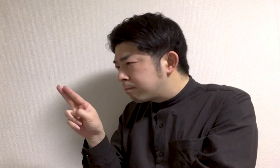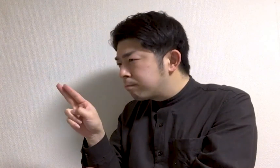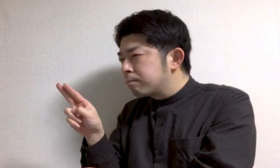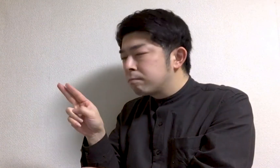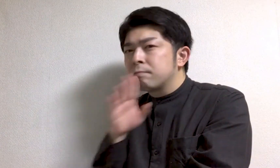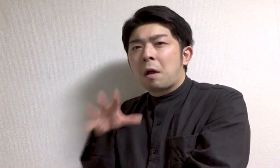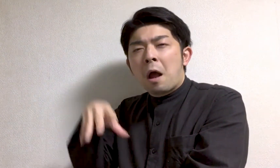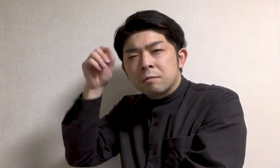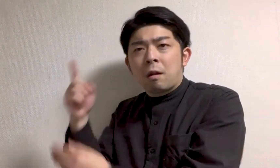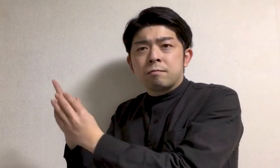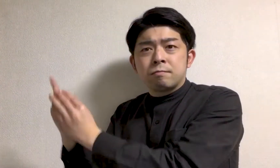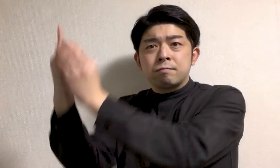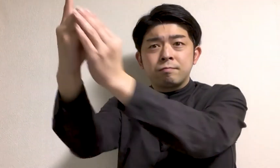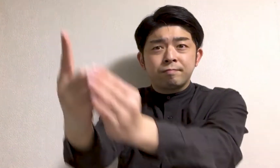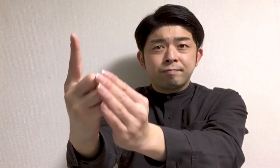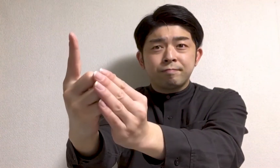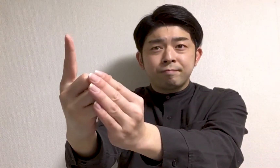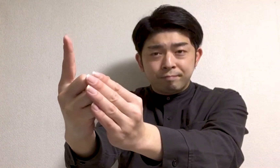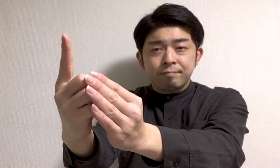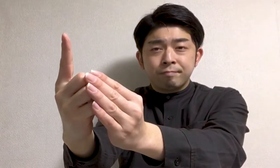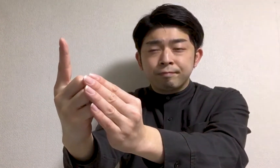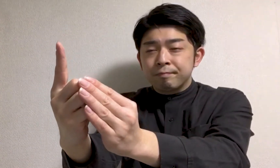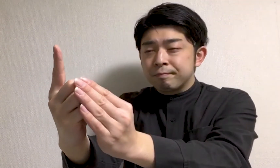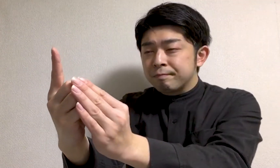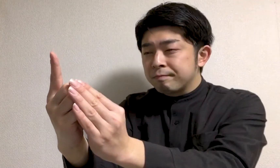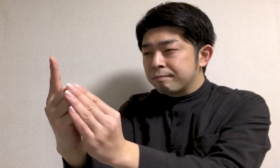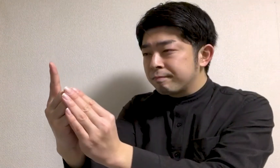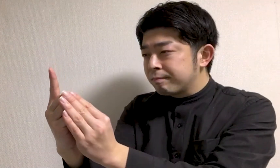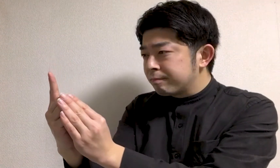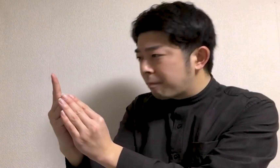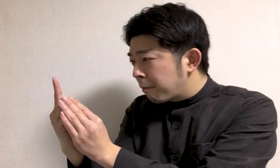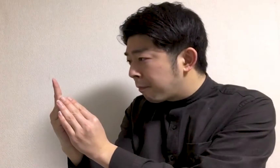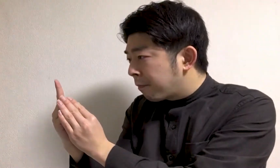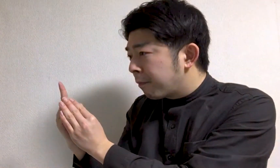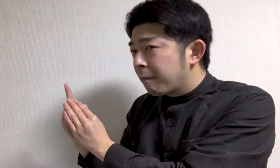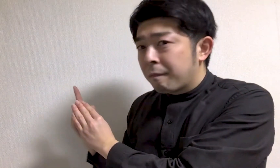the event of buds will change from the future to the past.